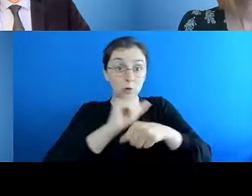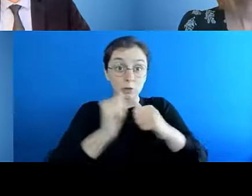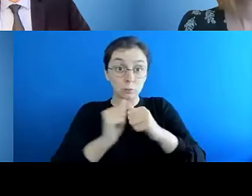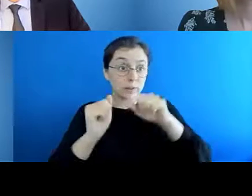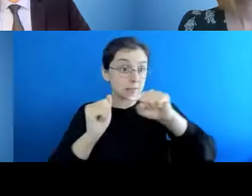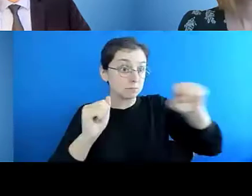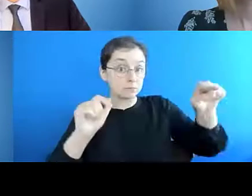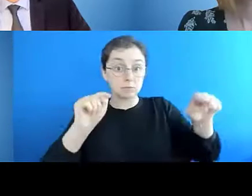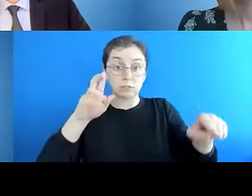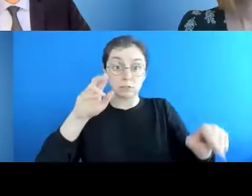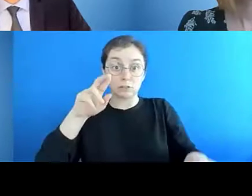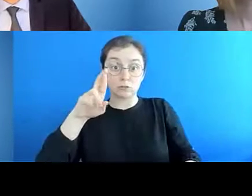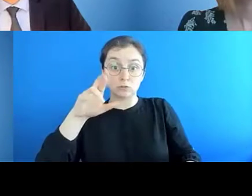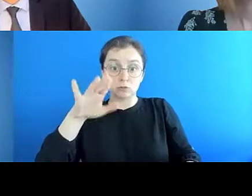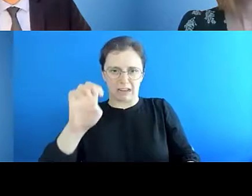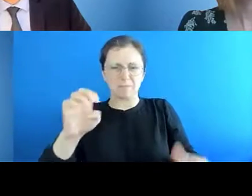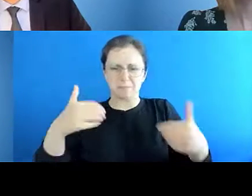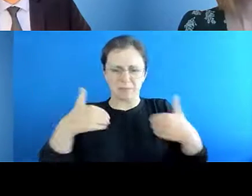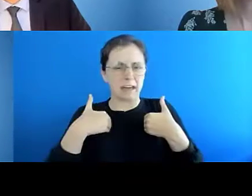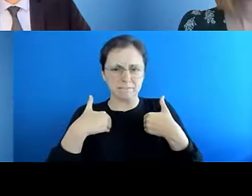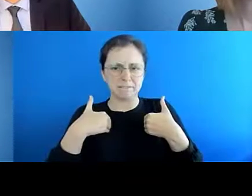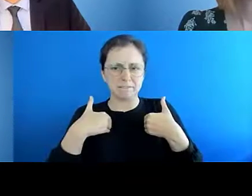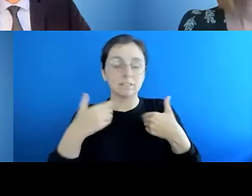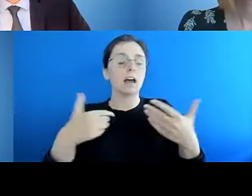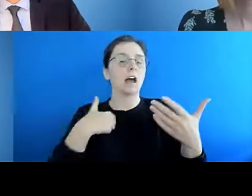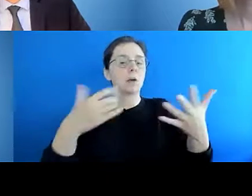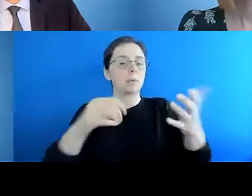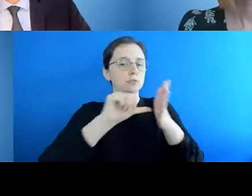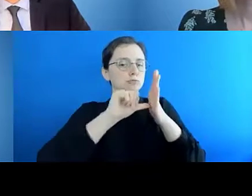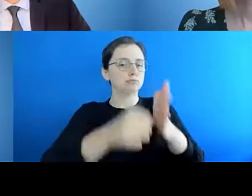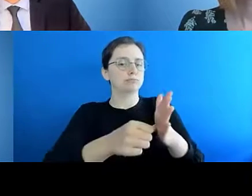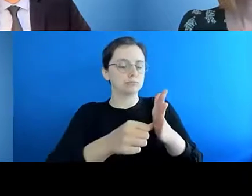First, I want to sort of repeat what's in the policy and in the guidance